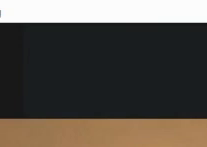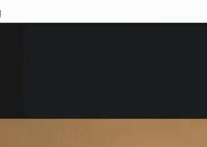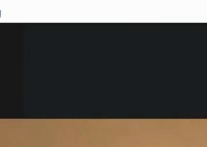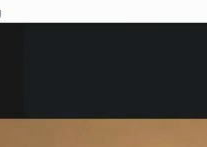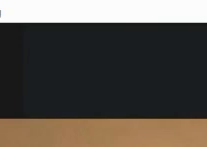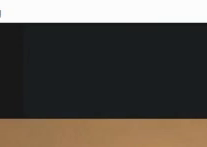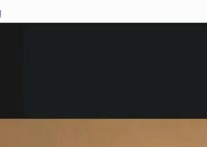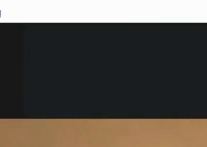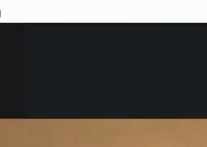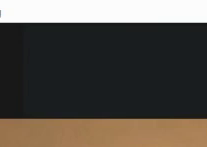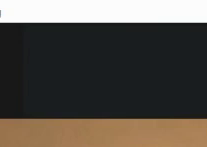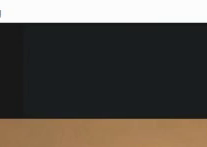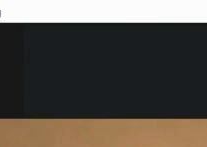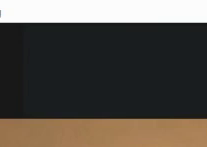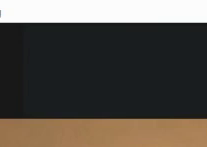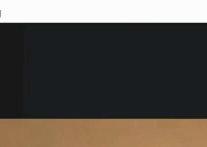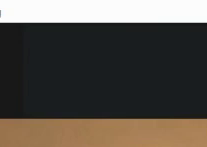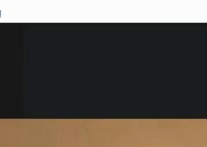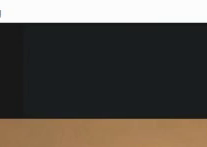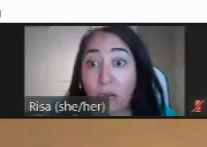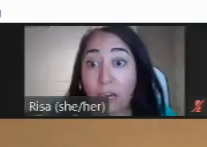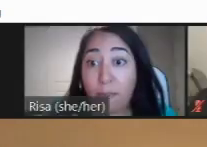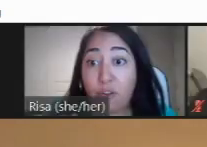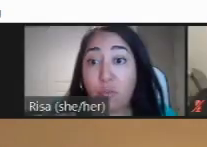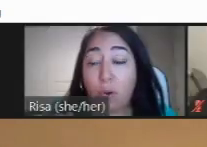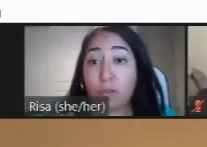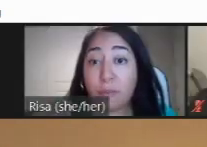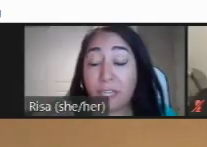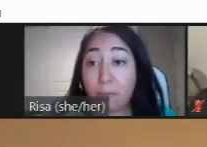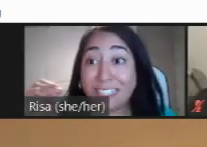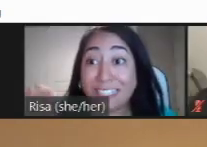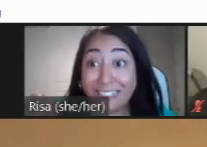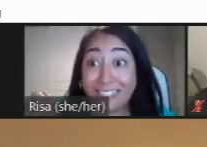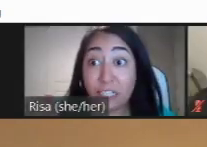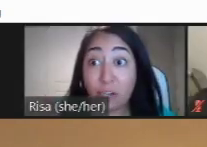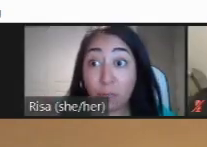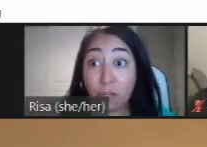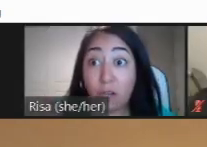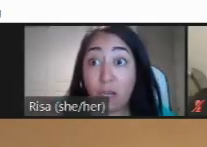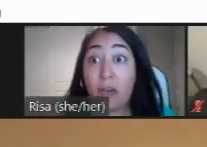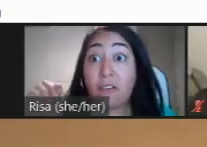and shifts all other videos to a small gallery row at top of screen. [Risa] you won't be able to see the interpreter